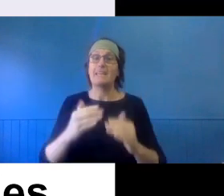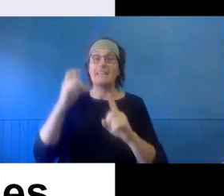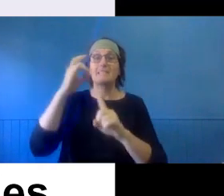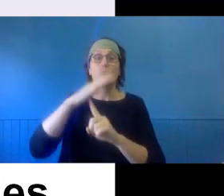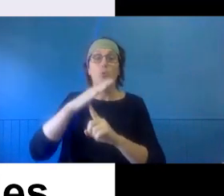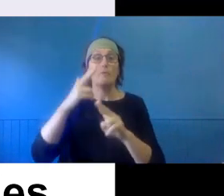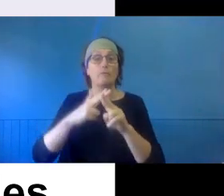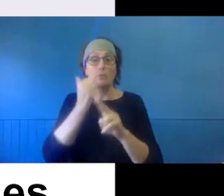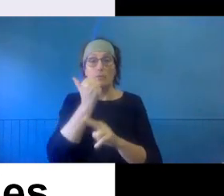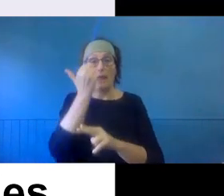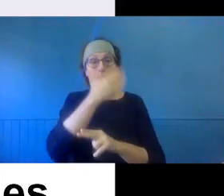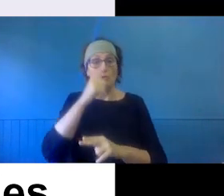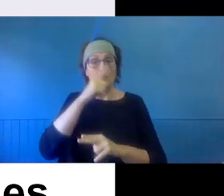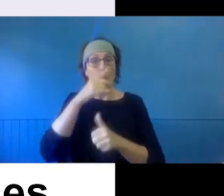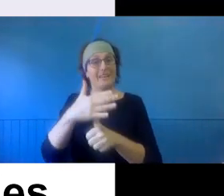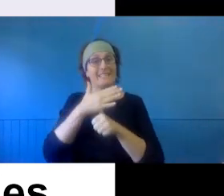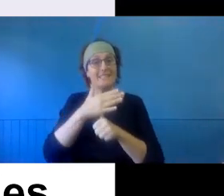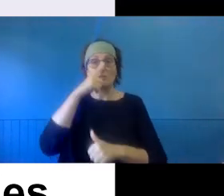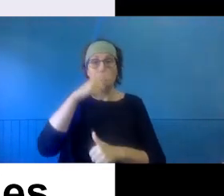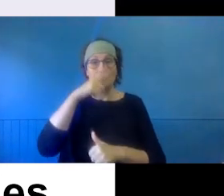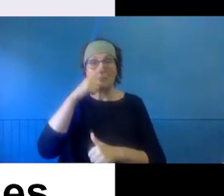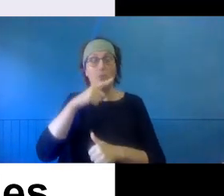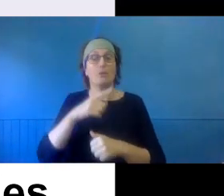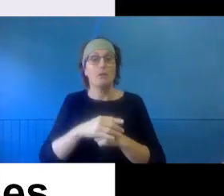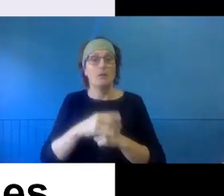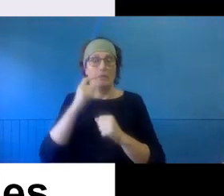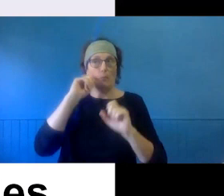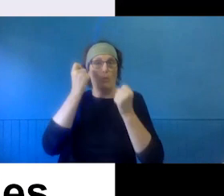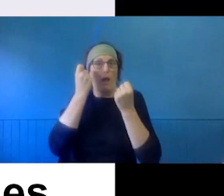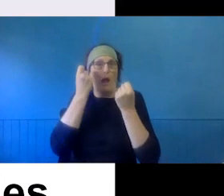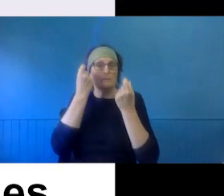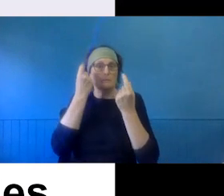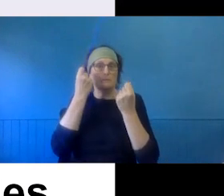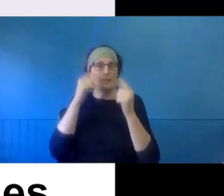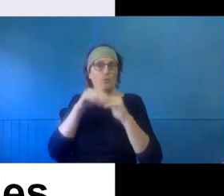see when you speak to Indigenous people they will understand